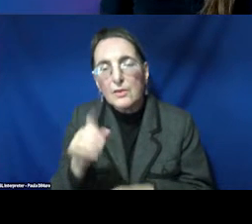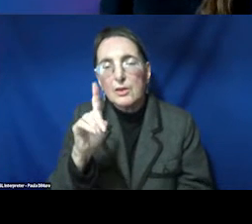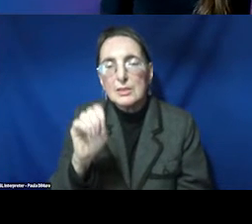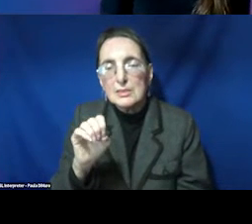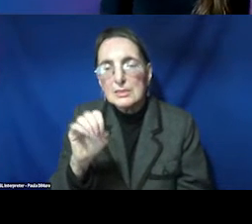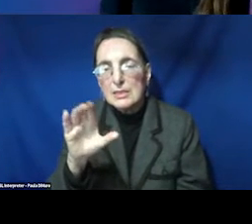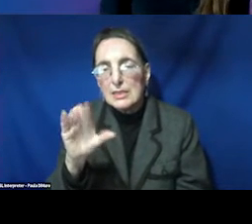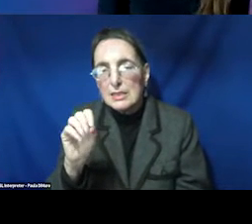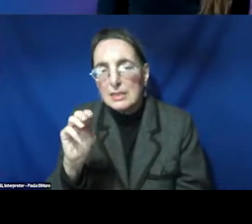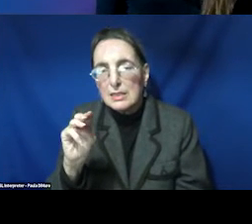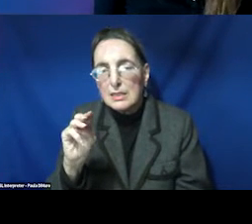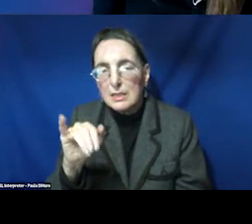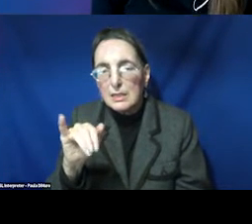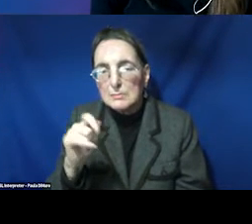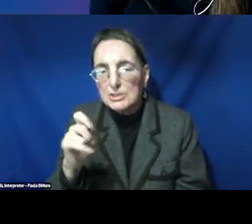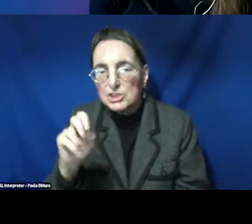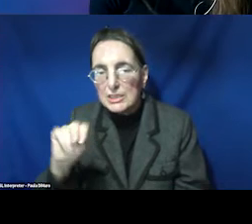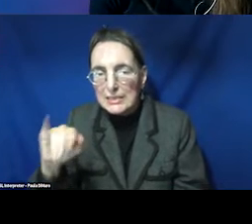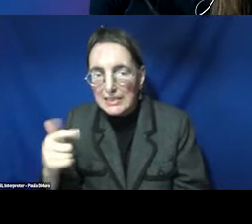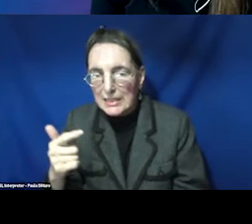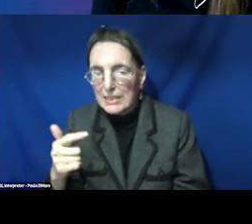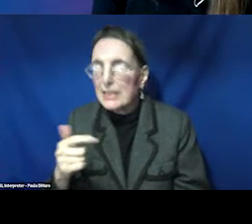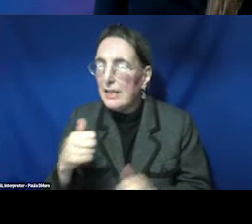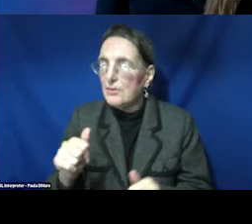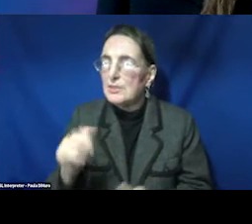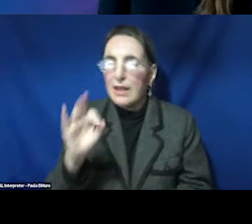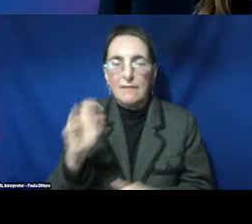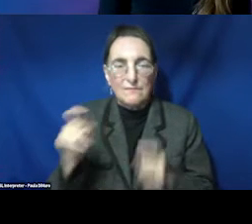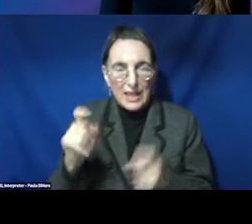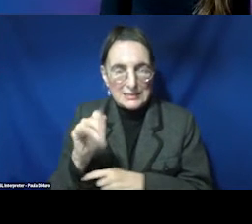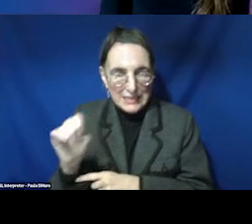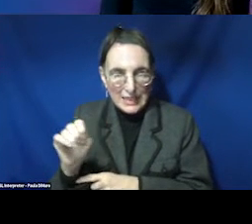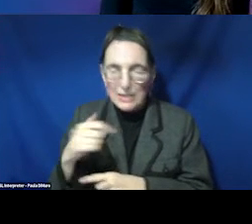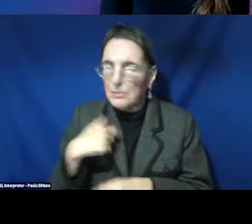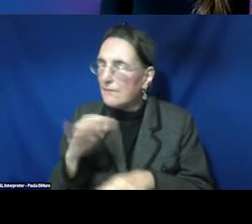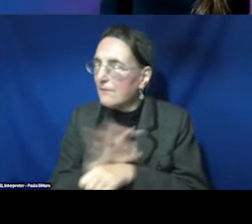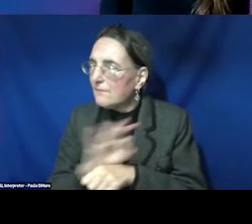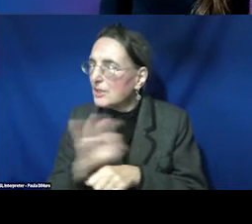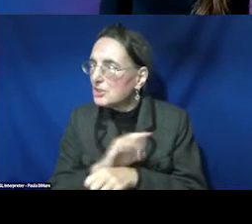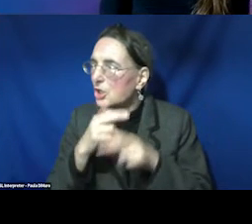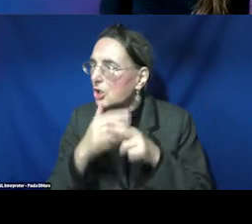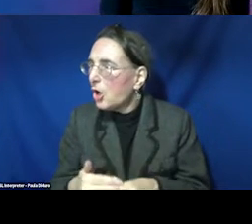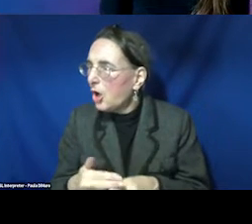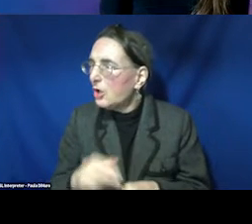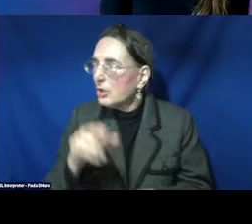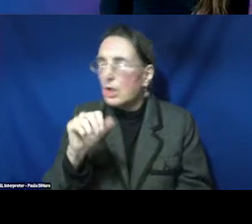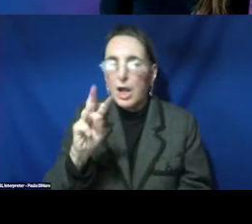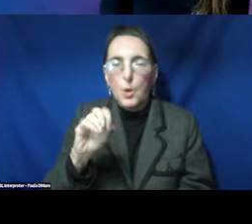So FastLane, we do have a functionality called Award Documents. So that will be retired.